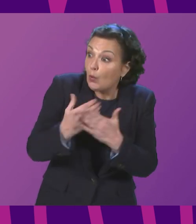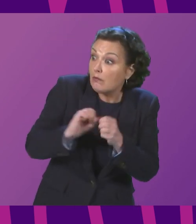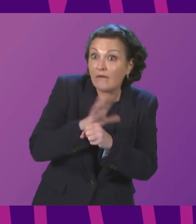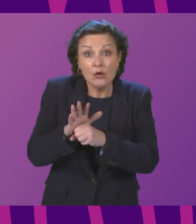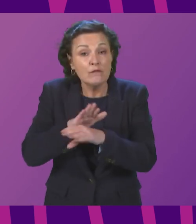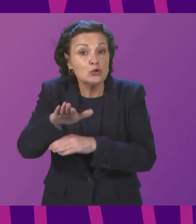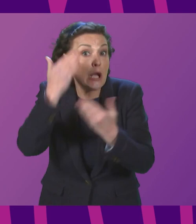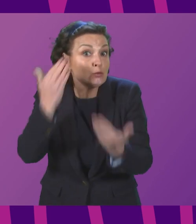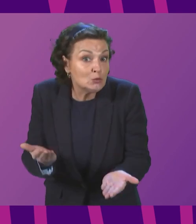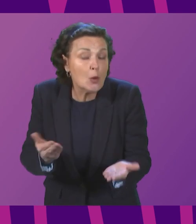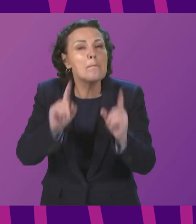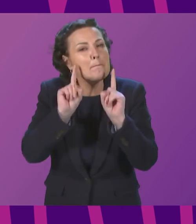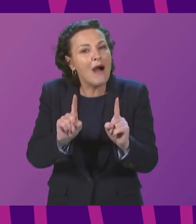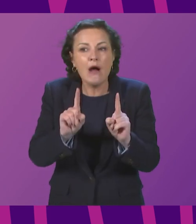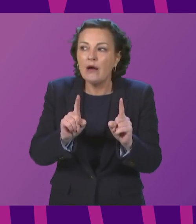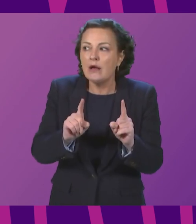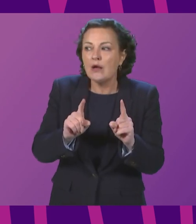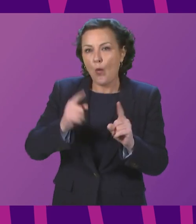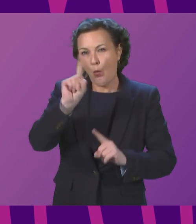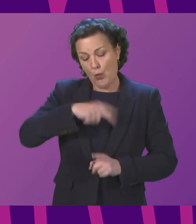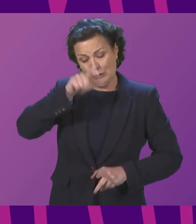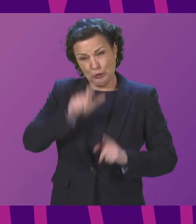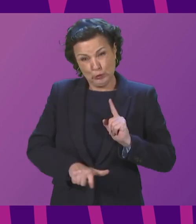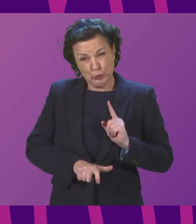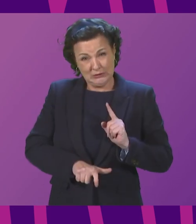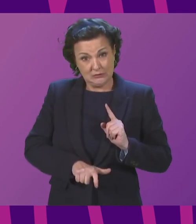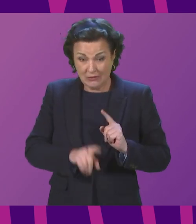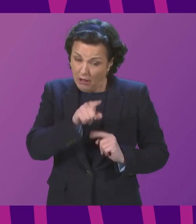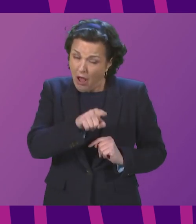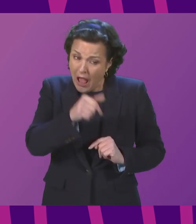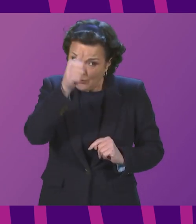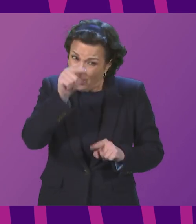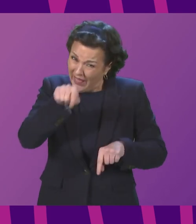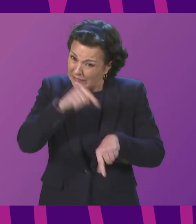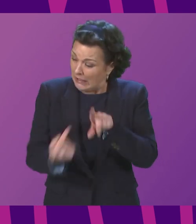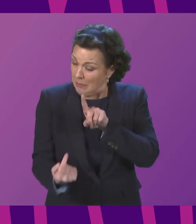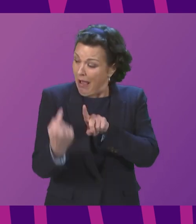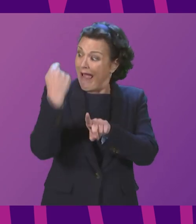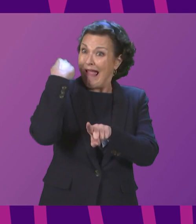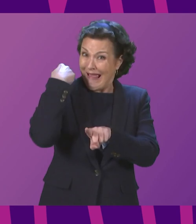that the kind of measures that would have suppressed earlier variants—difficult though